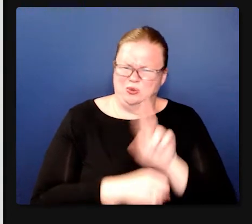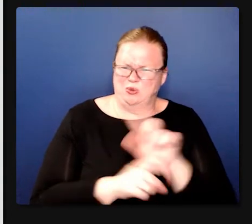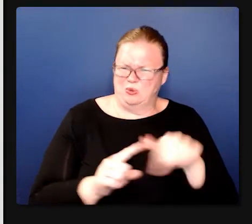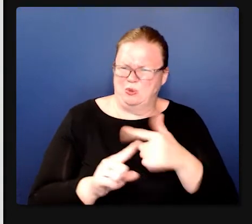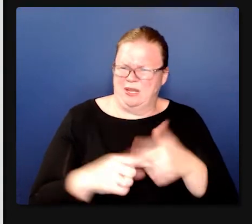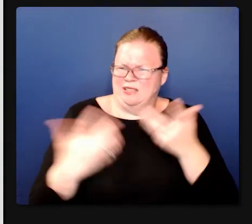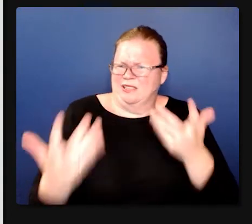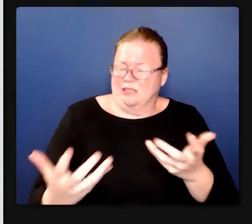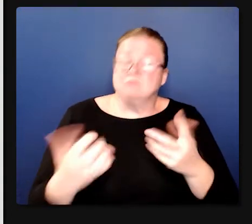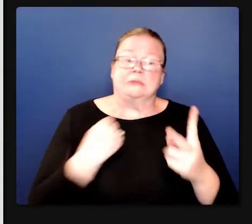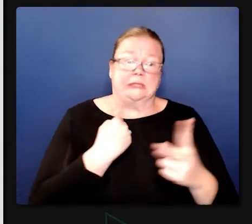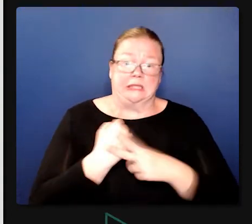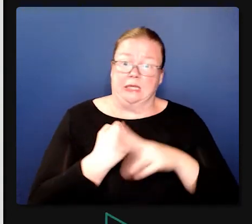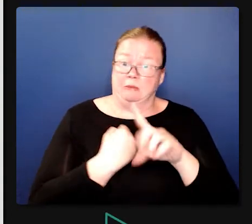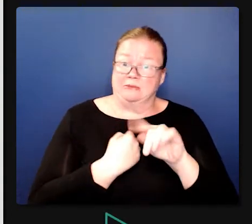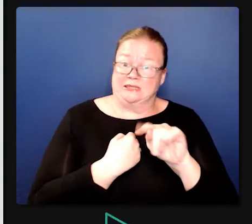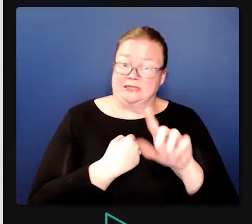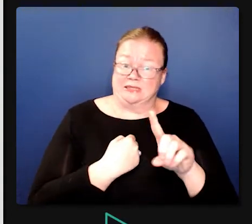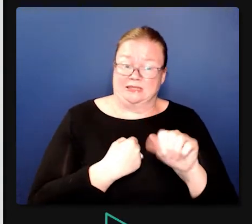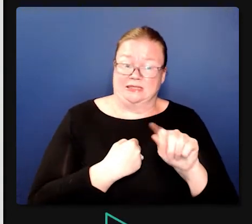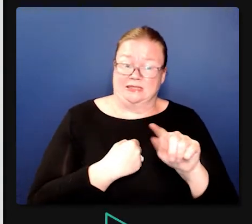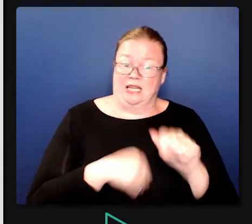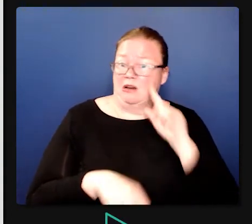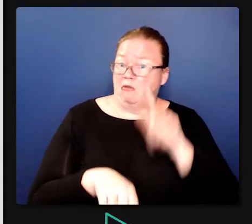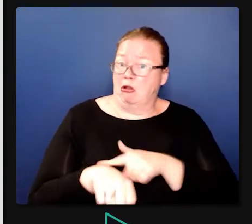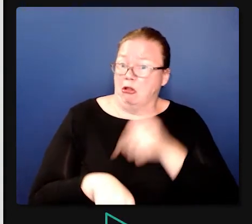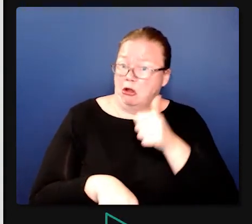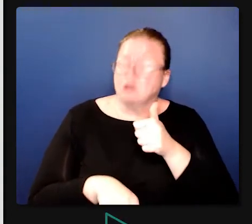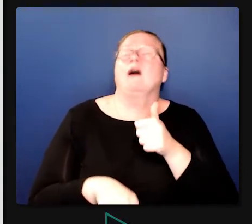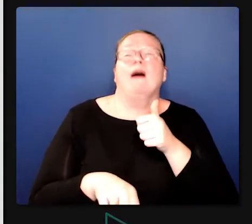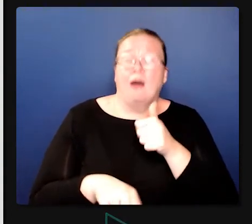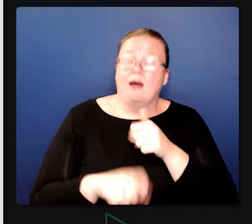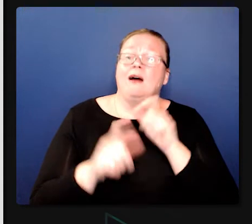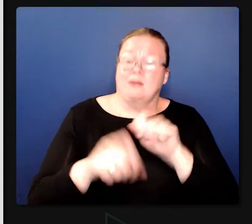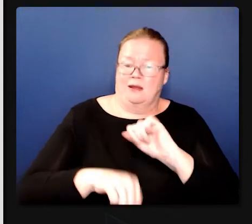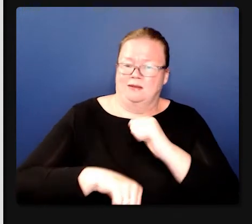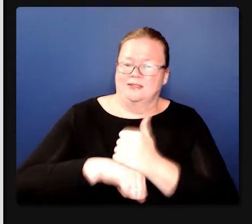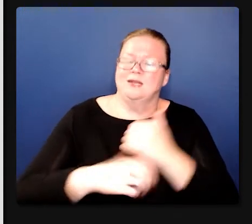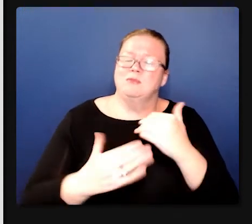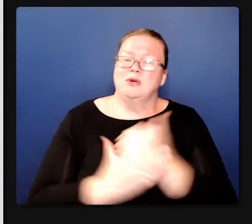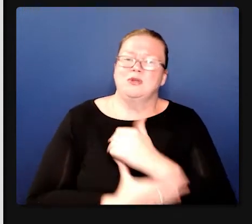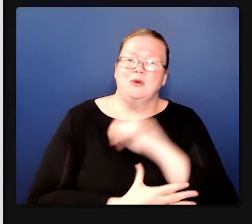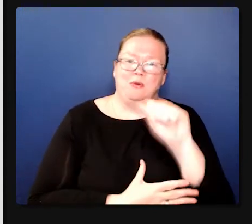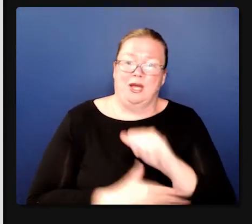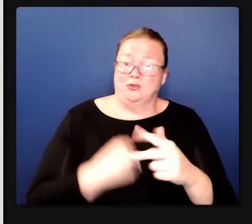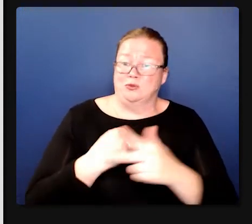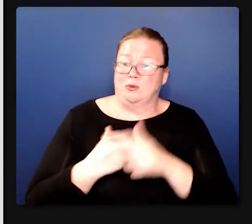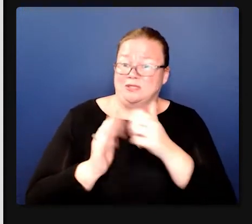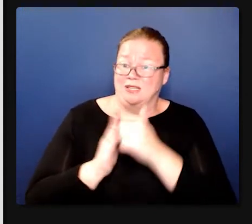If you want to retain your data for longer retention, you can provision a new Azure storage account and container.